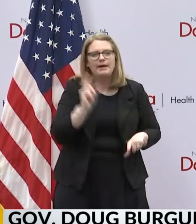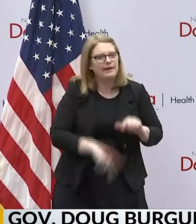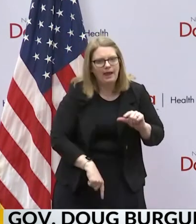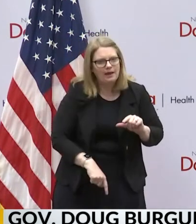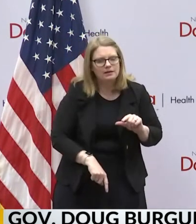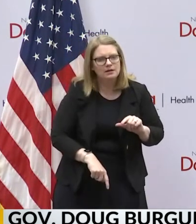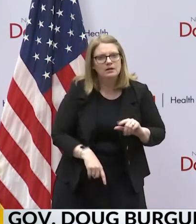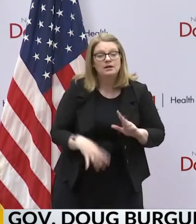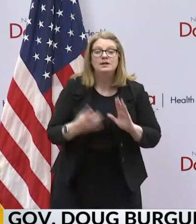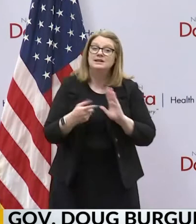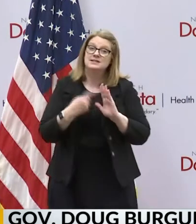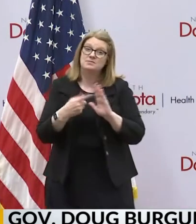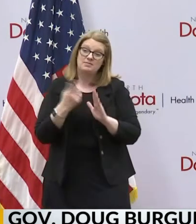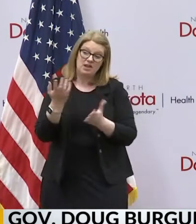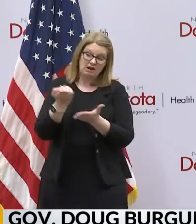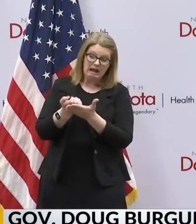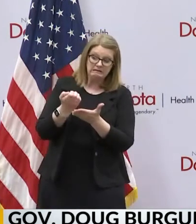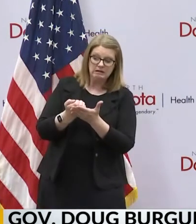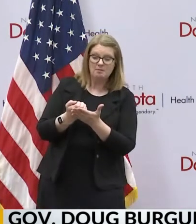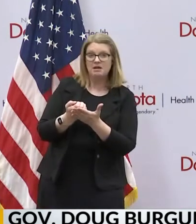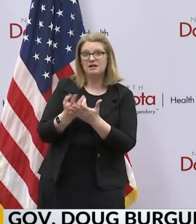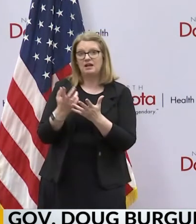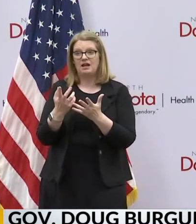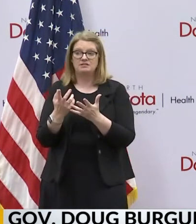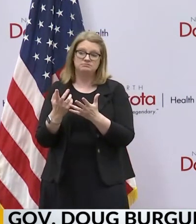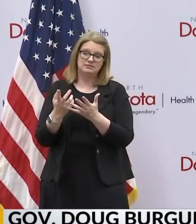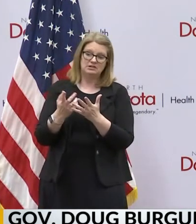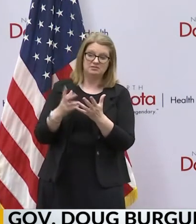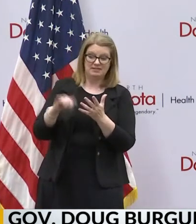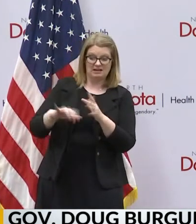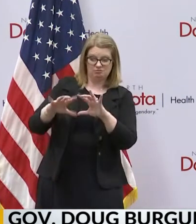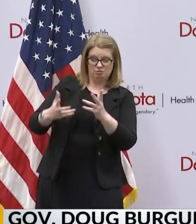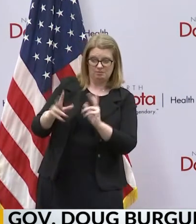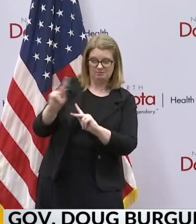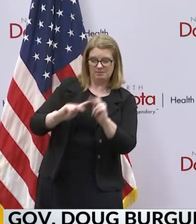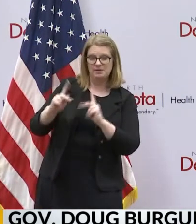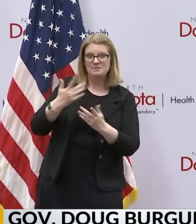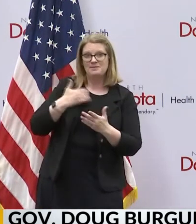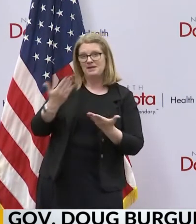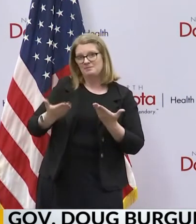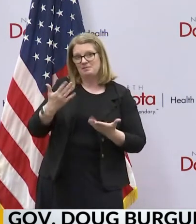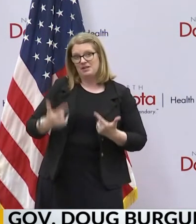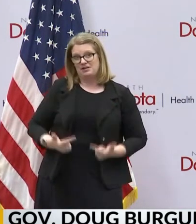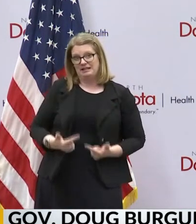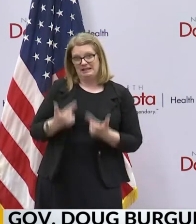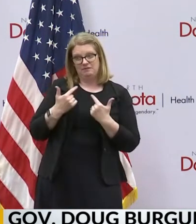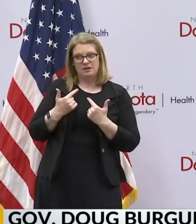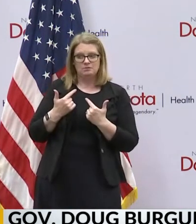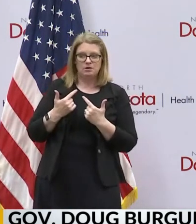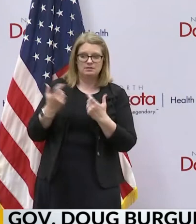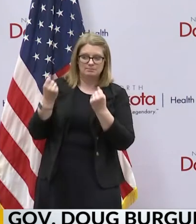ABLE TO WORK FROM HOME AND DEPENDING ON THEIR -- THEIR ECONOMIC AND DEMOGRAPHIC SITUATION, THEY MAY FIND